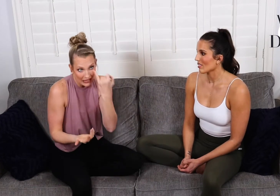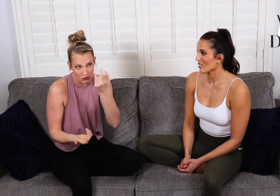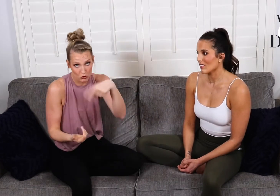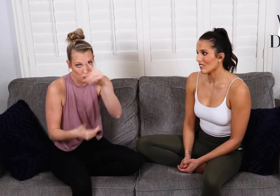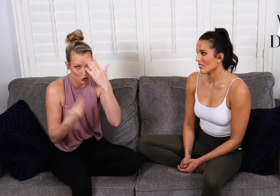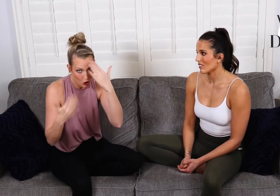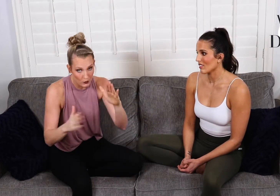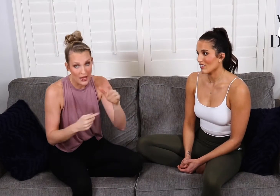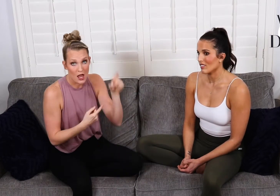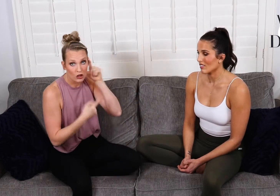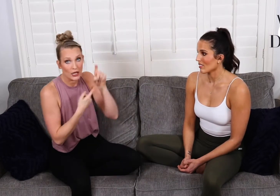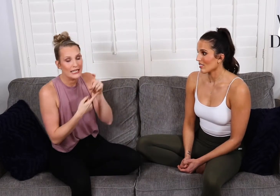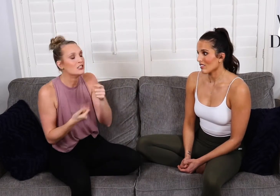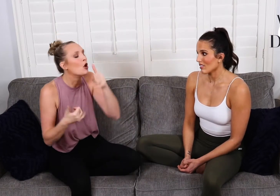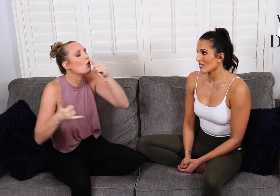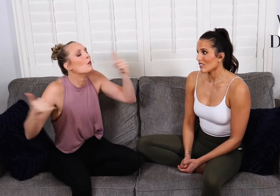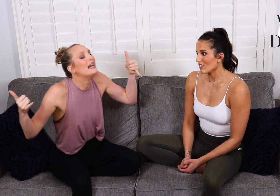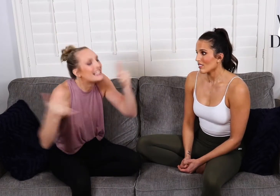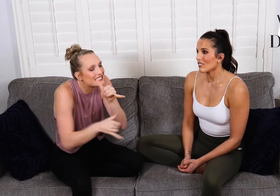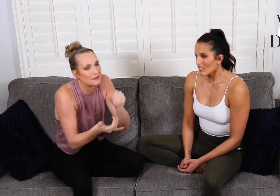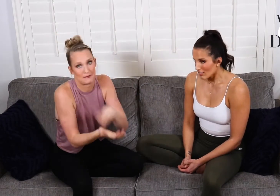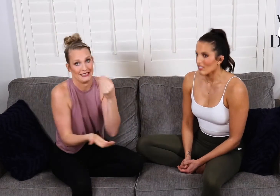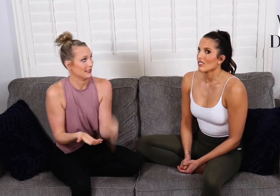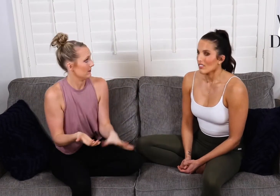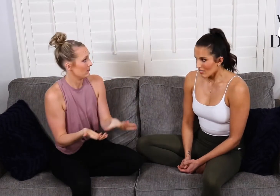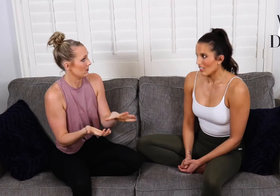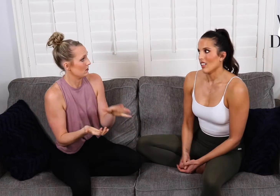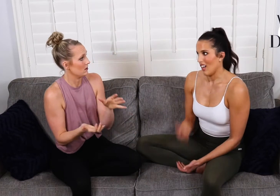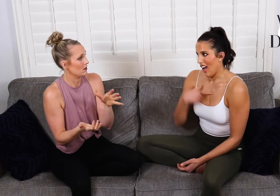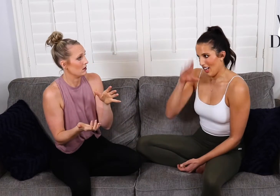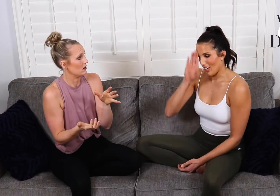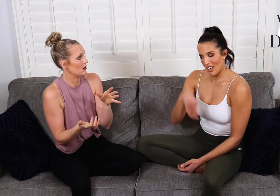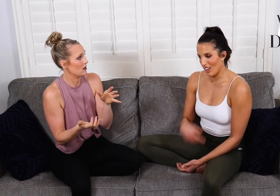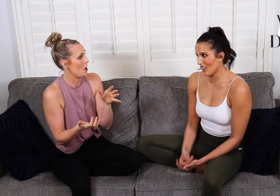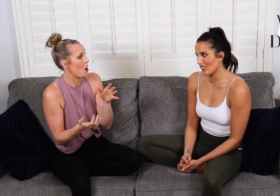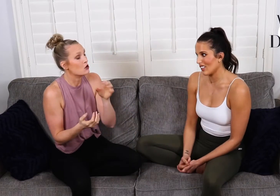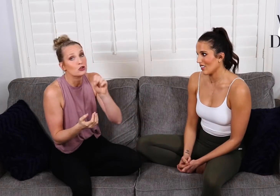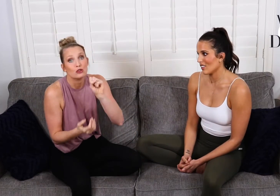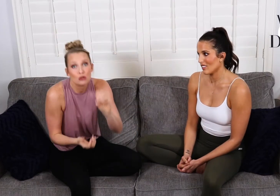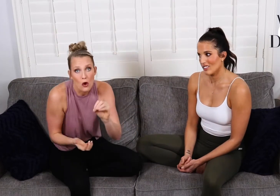case you didn't know hearing aids are ridiculously expensive. Oh, I know.